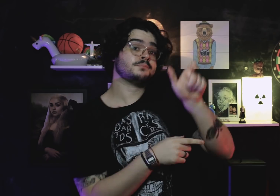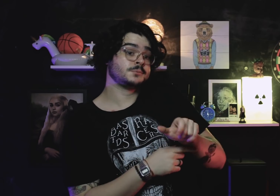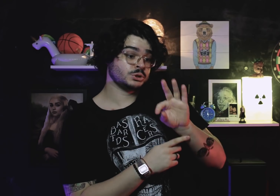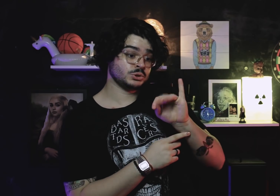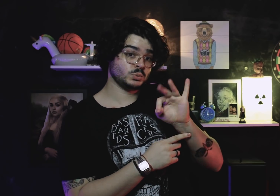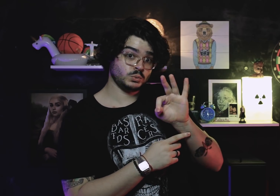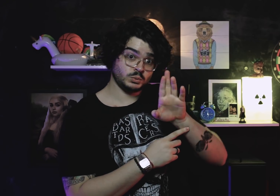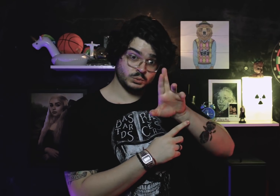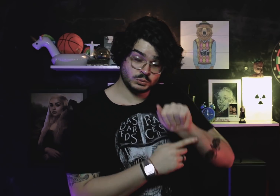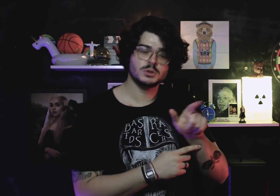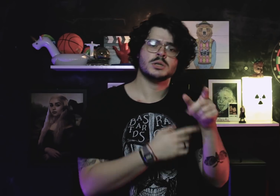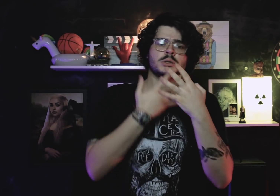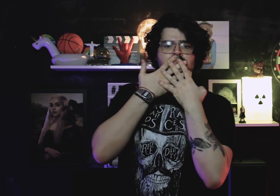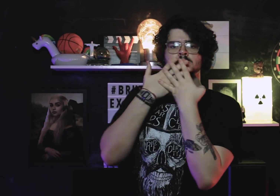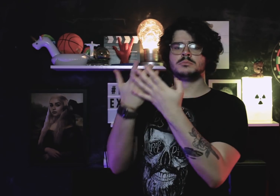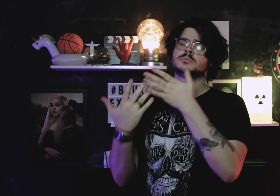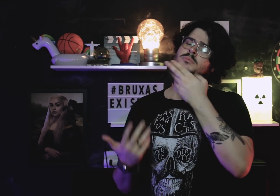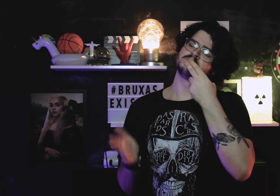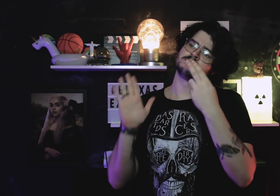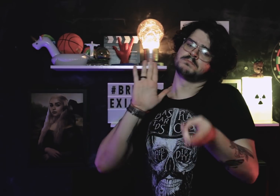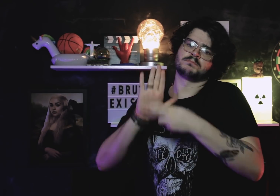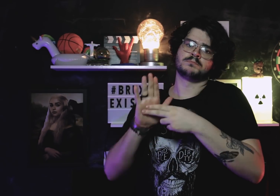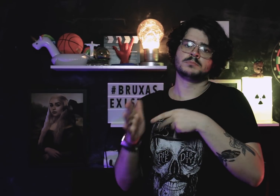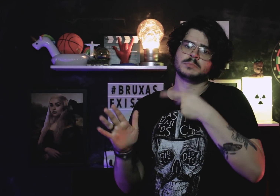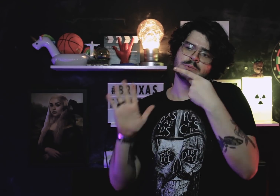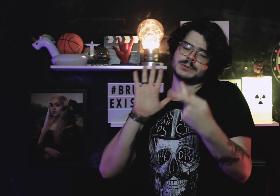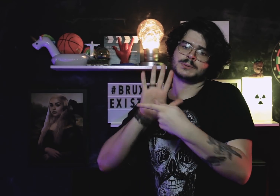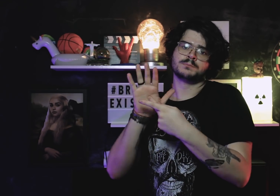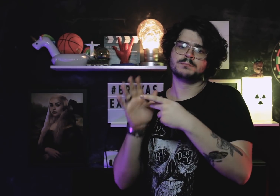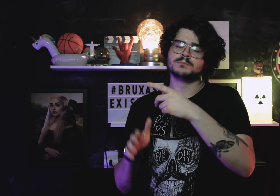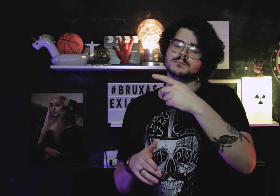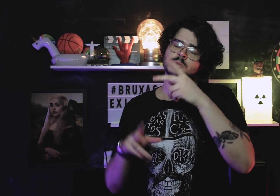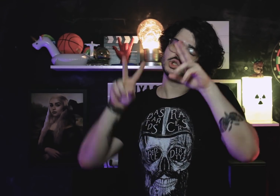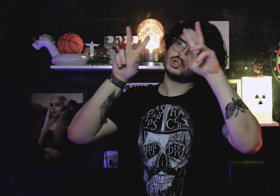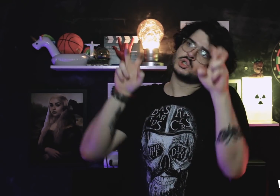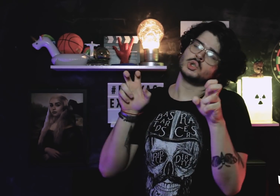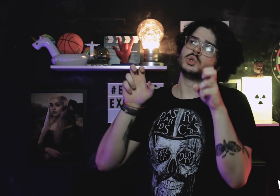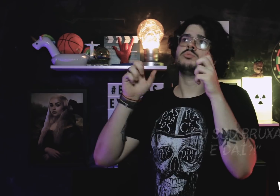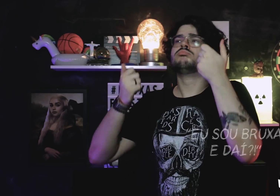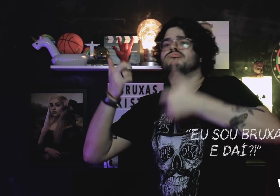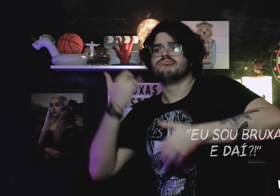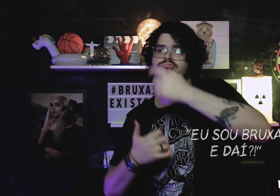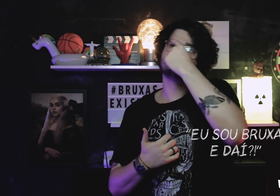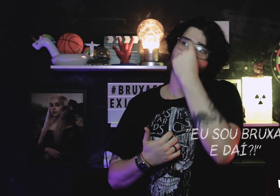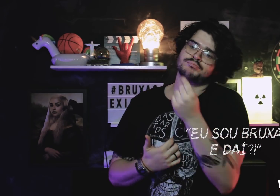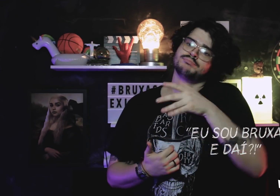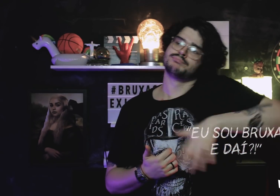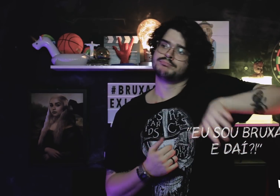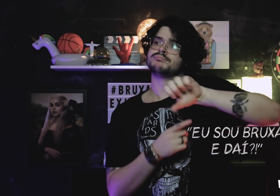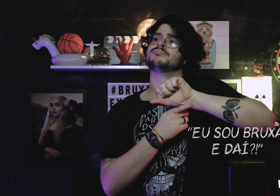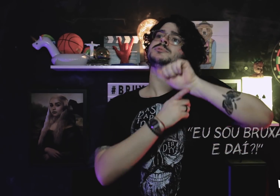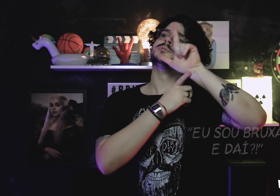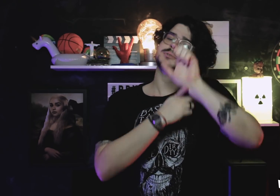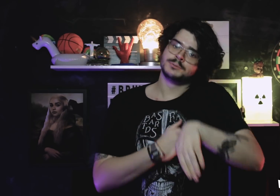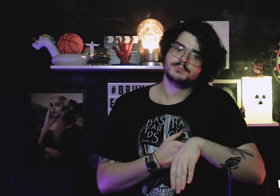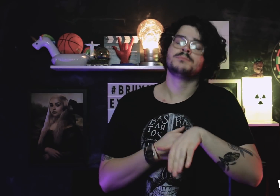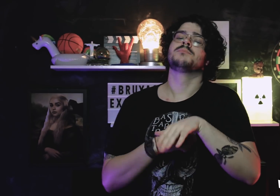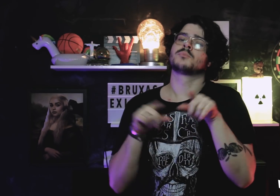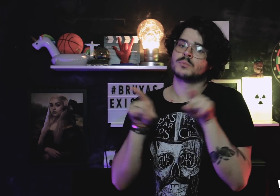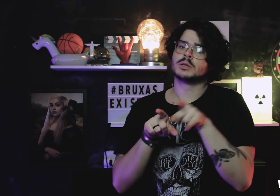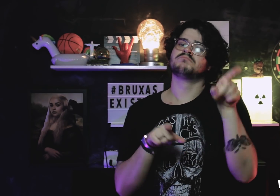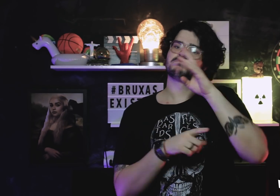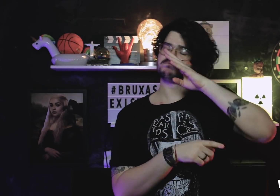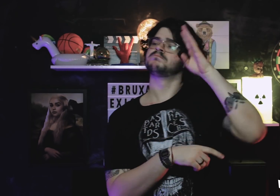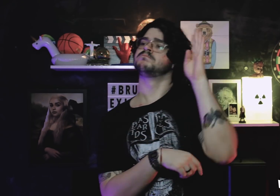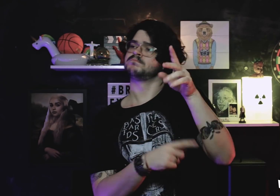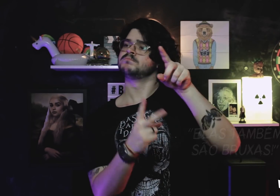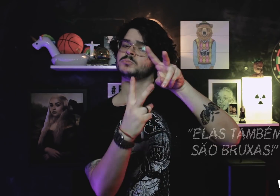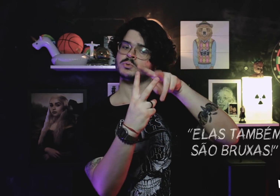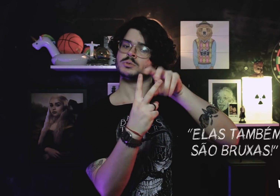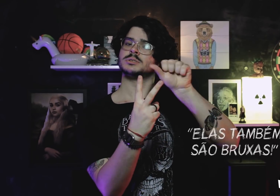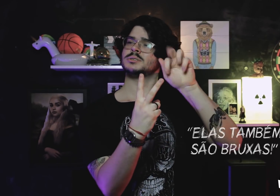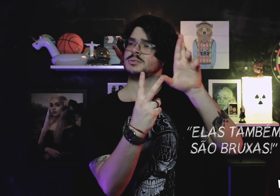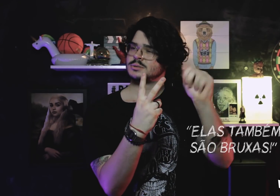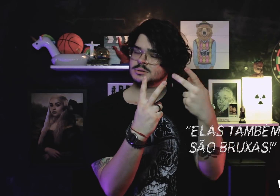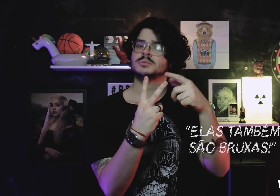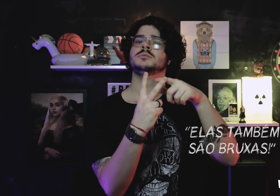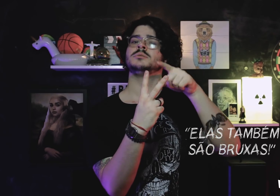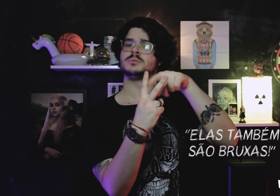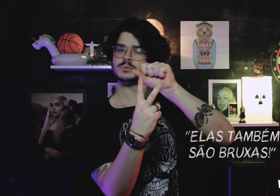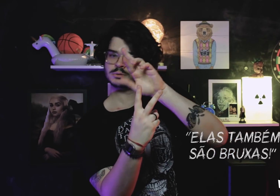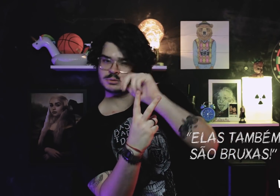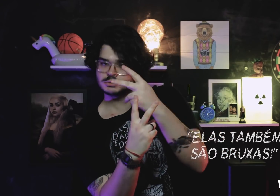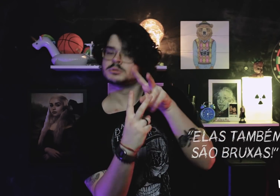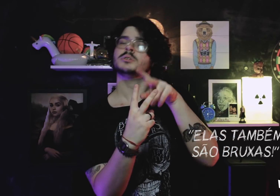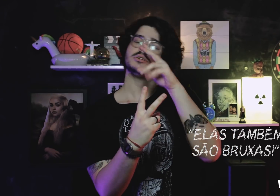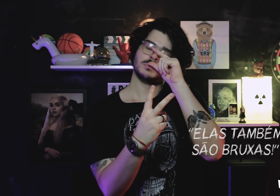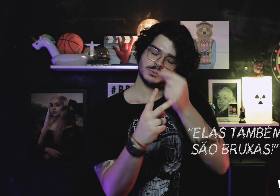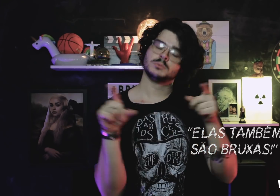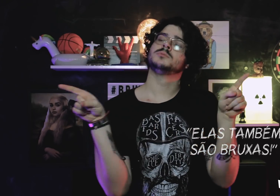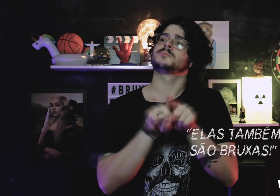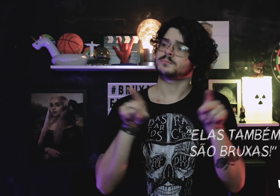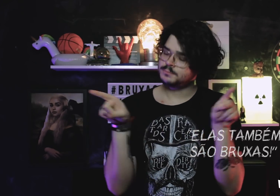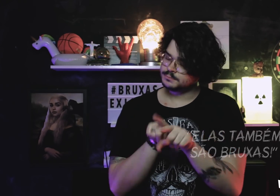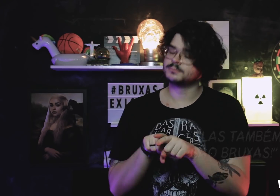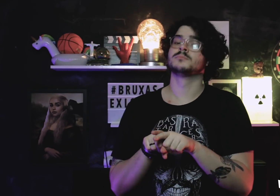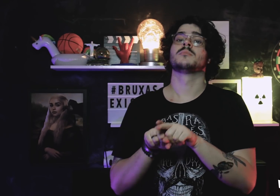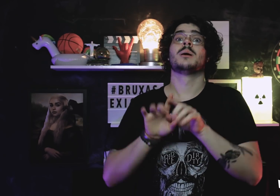Tituba confessed to the witchcraft in Salem and accused Good and Osborne of being witches,